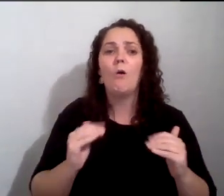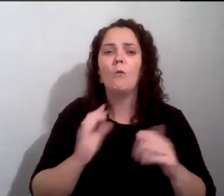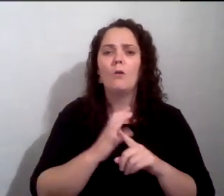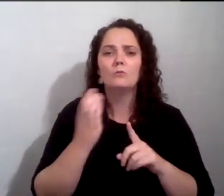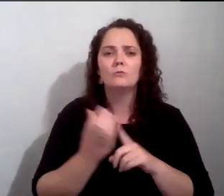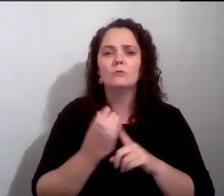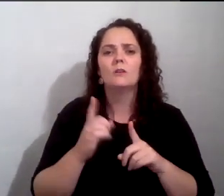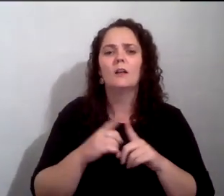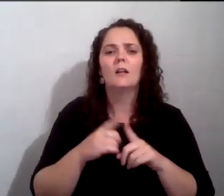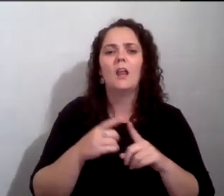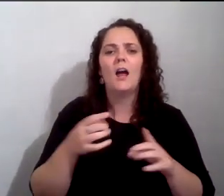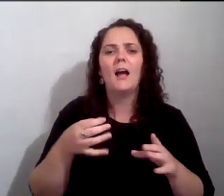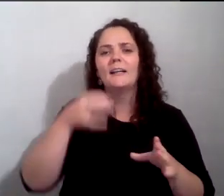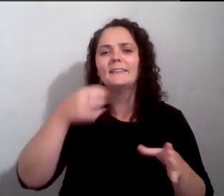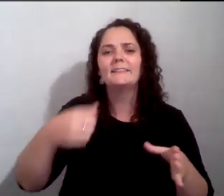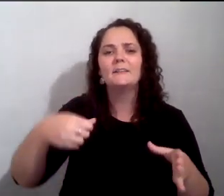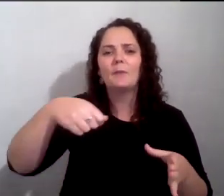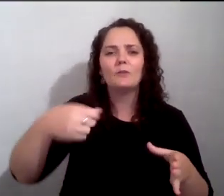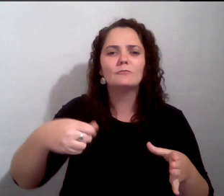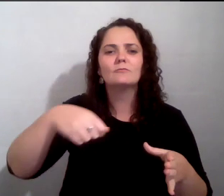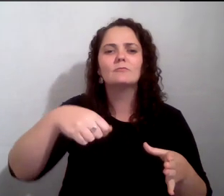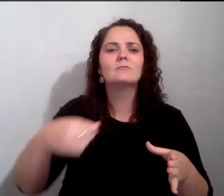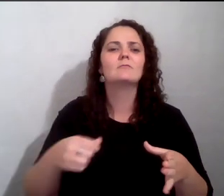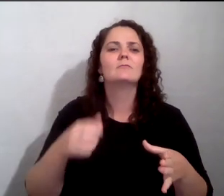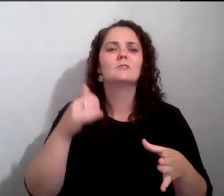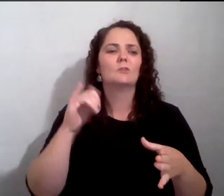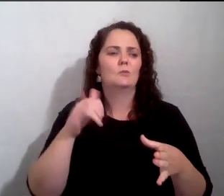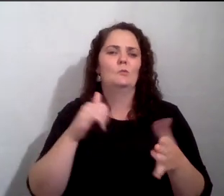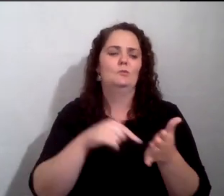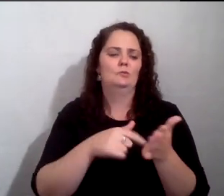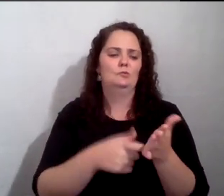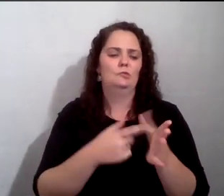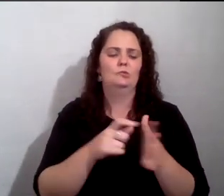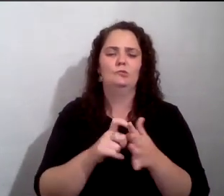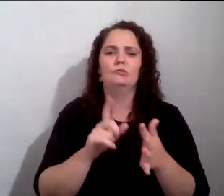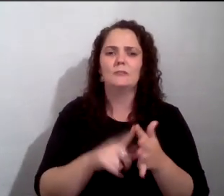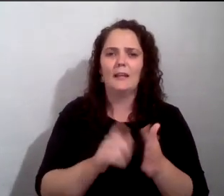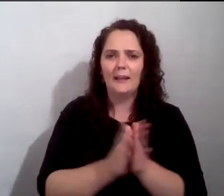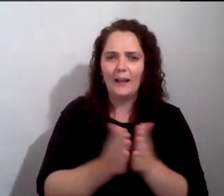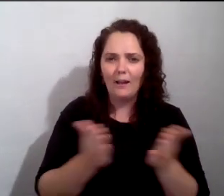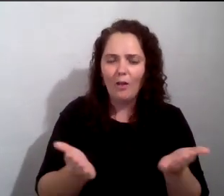teapots or burly corsetry advertising or trade catalogues, was